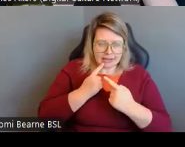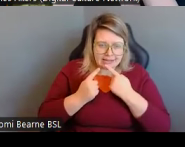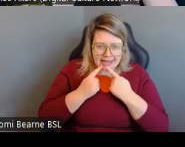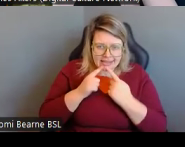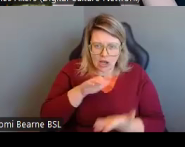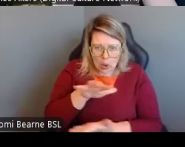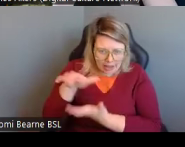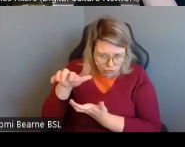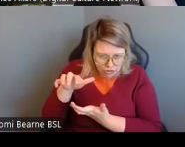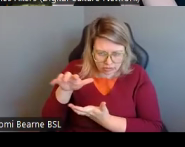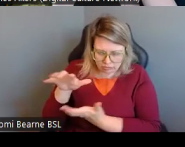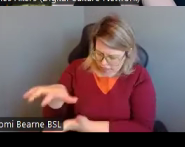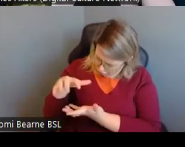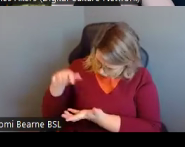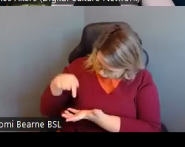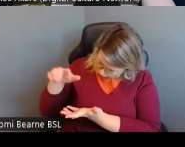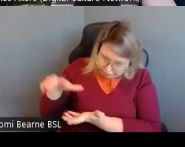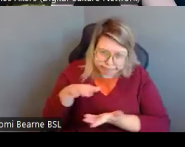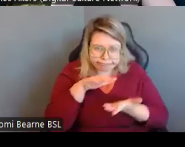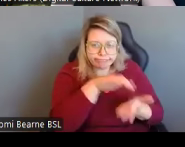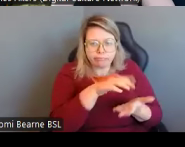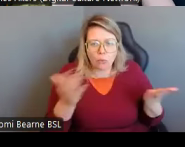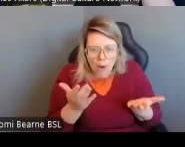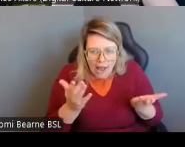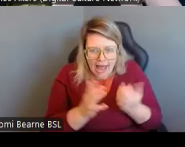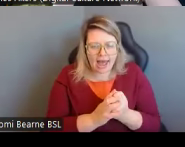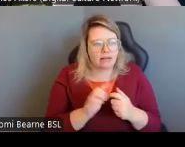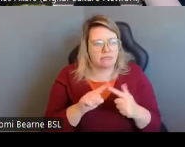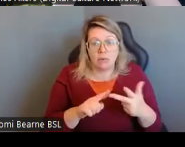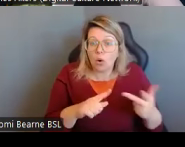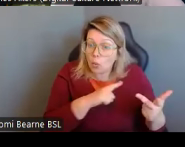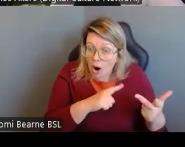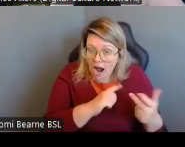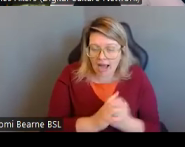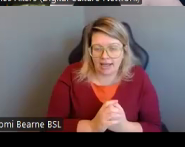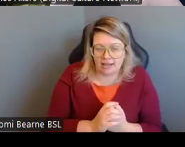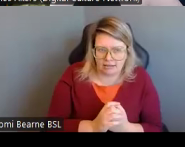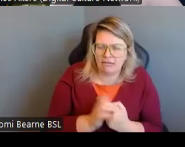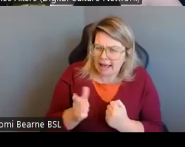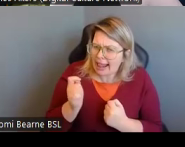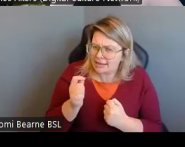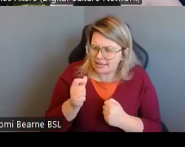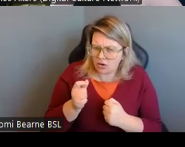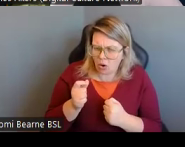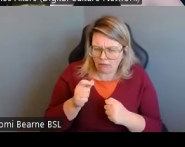It's so important to do that. It's a little bit of work, but just chip away at it and just trying to plot out what's going where.